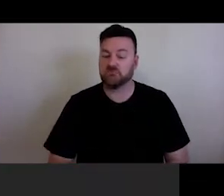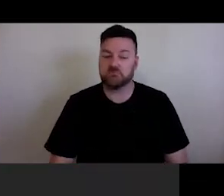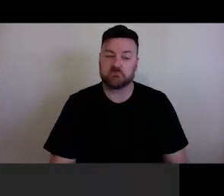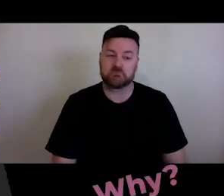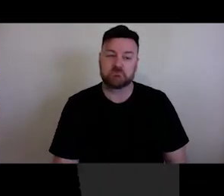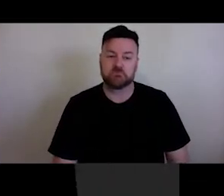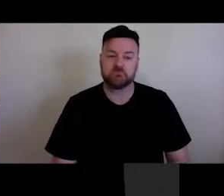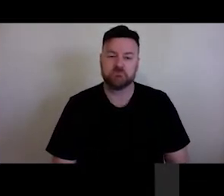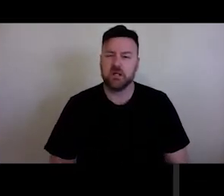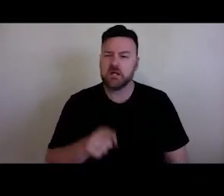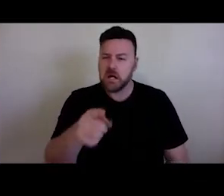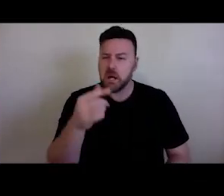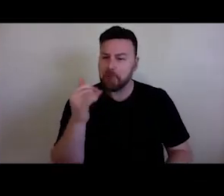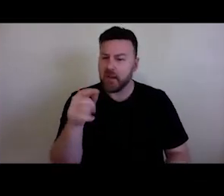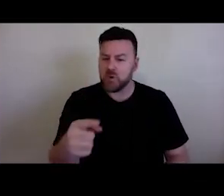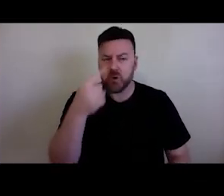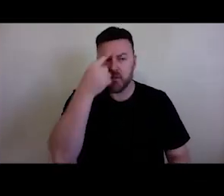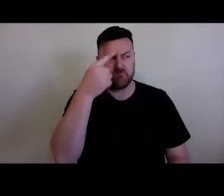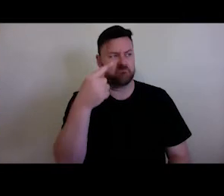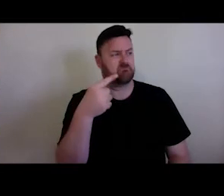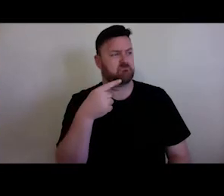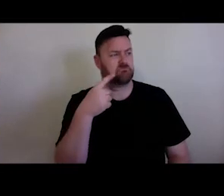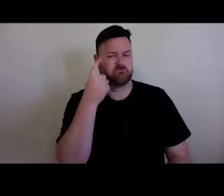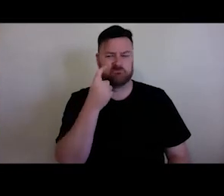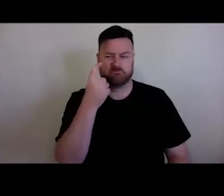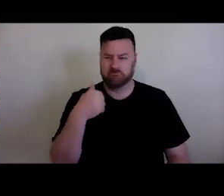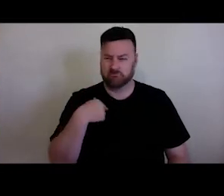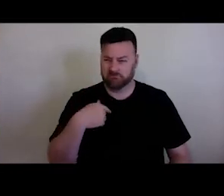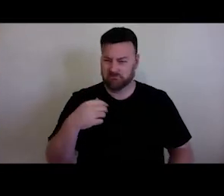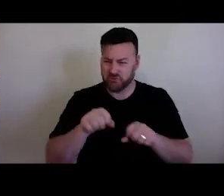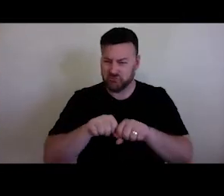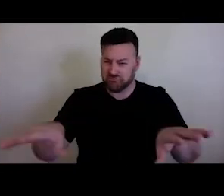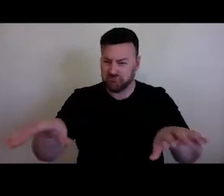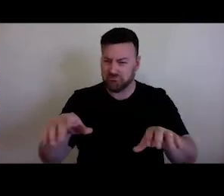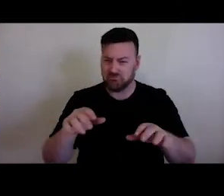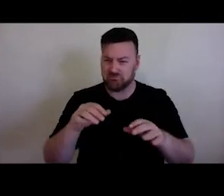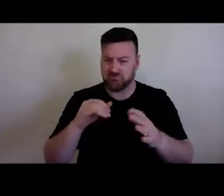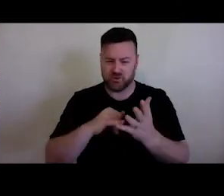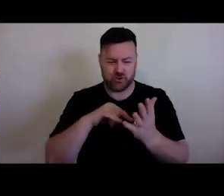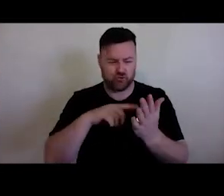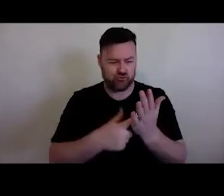asking at this point - you probably wondering - why should I start streaming now? COVID is starting to wind up a little bit, we're starting